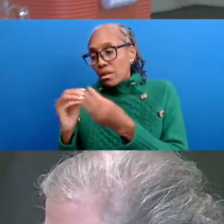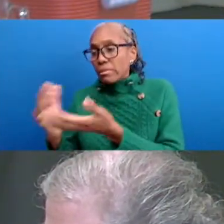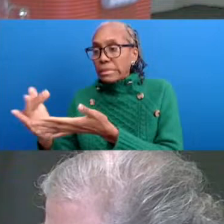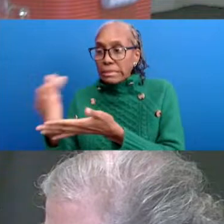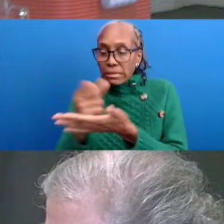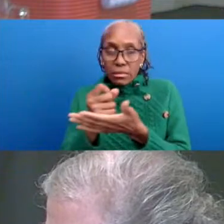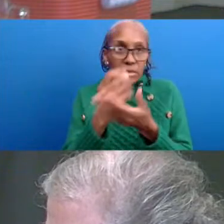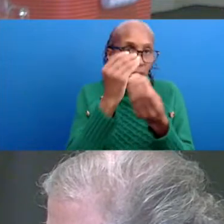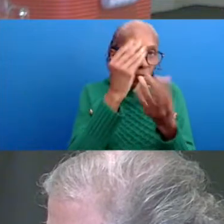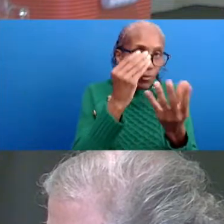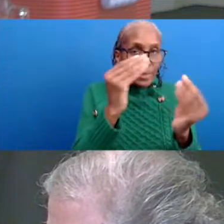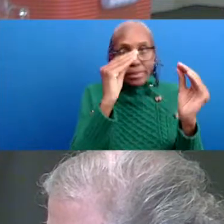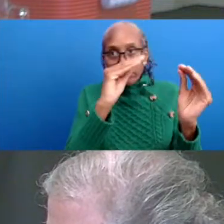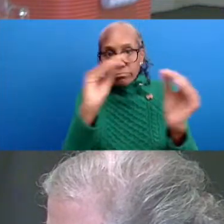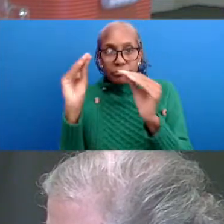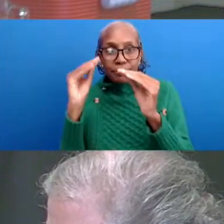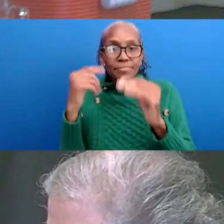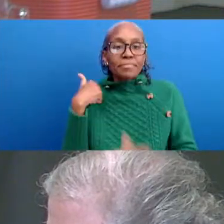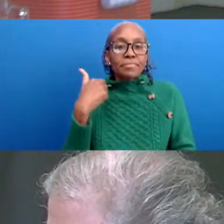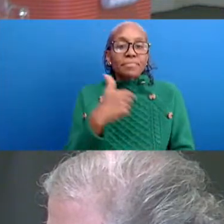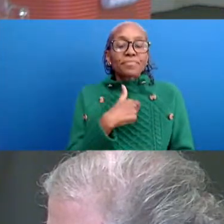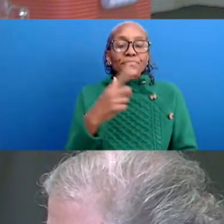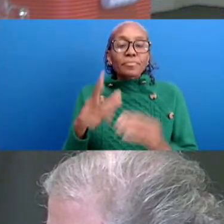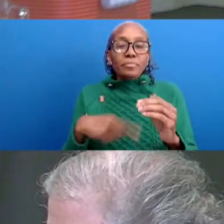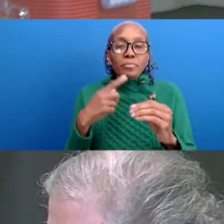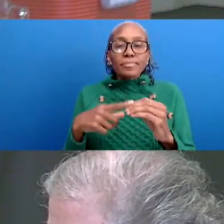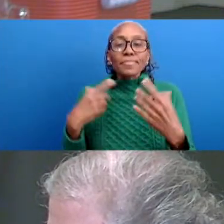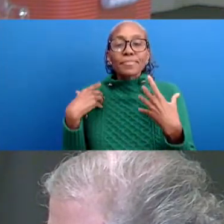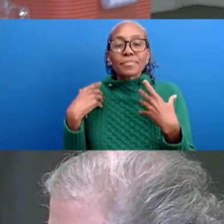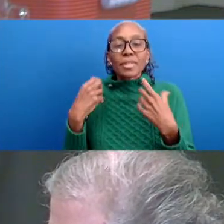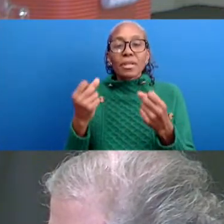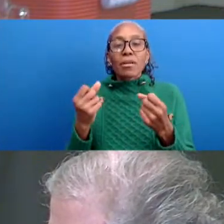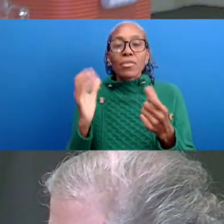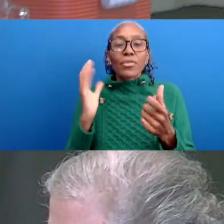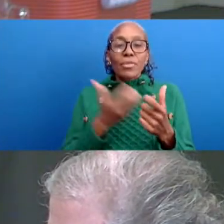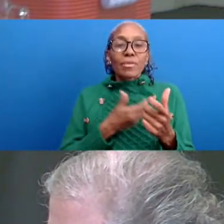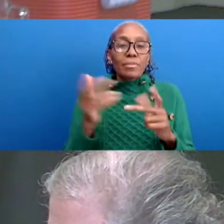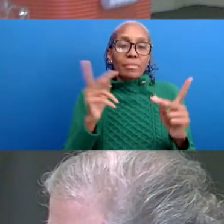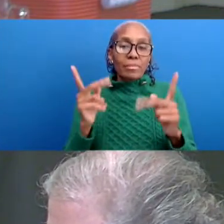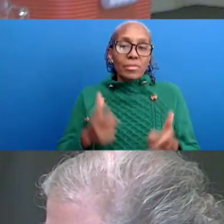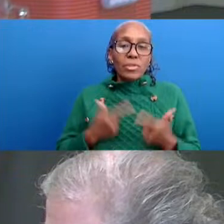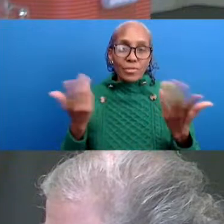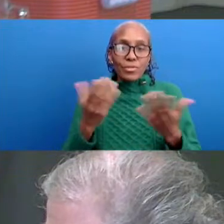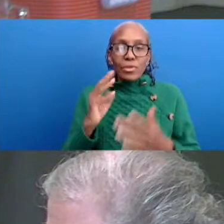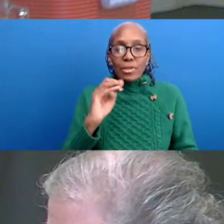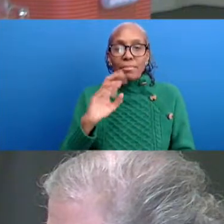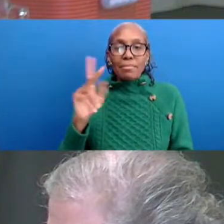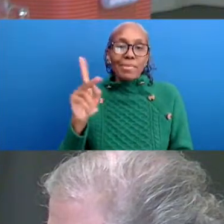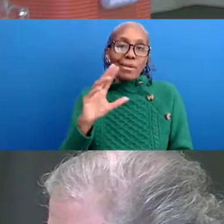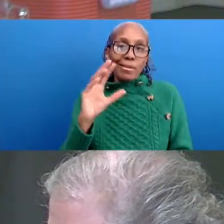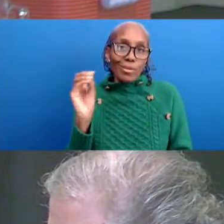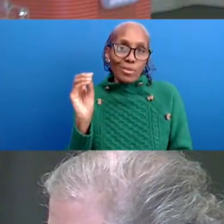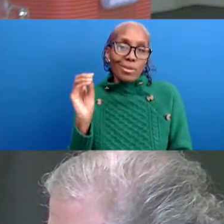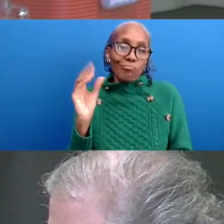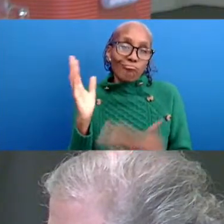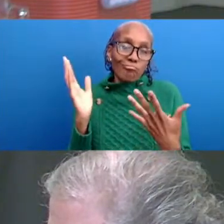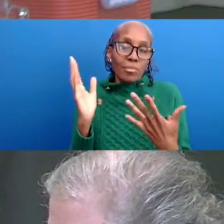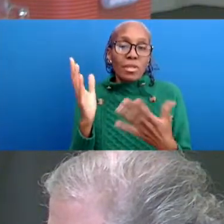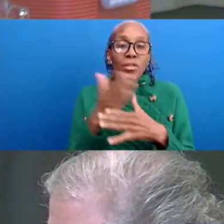IN COLLECTING AND SHARING AND